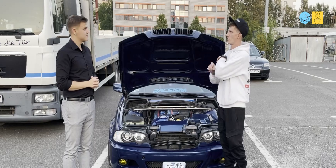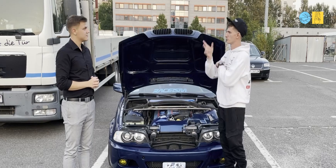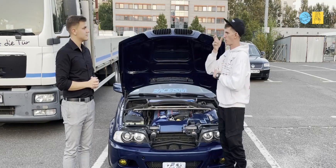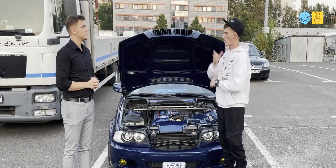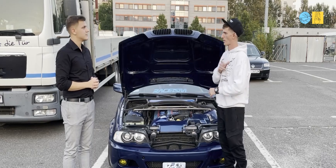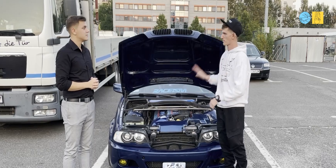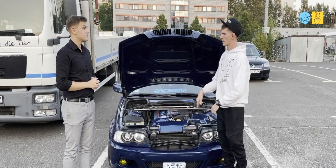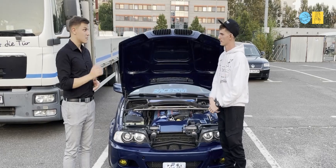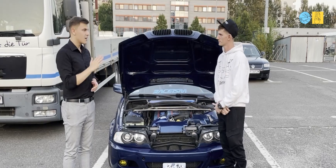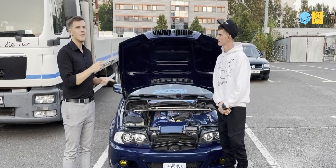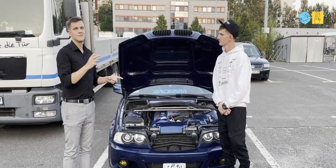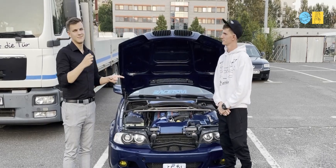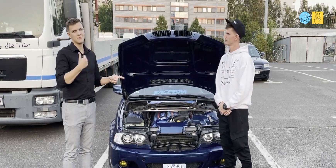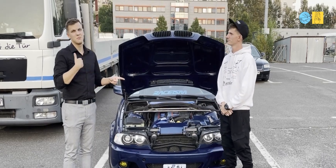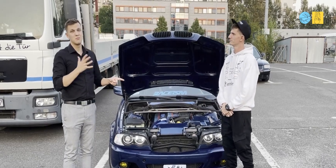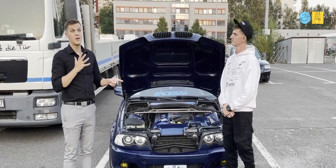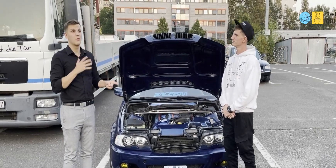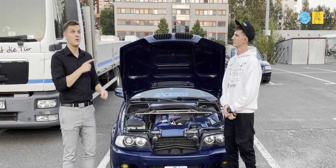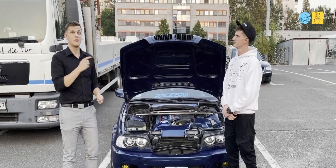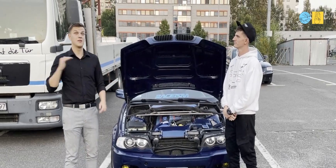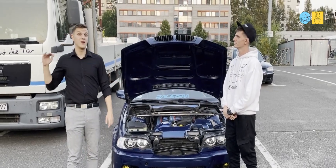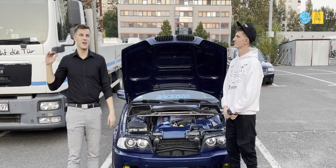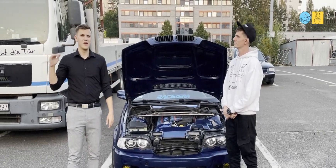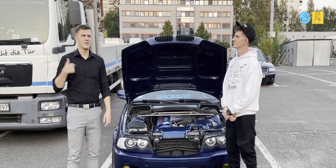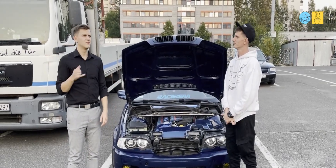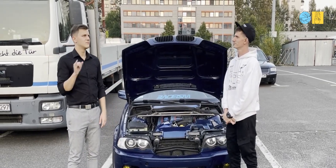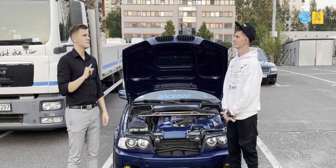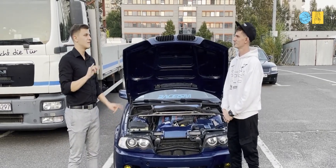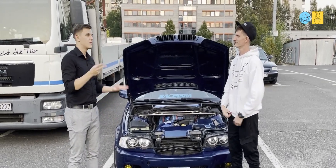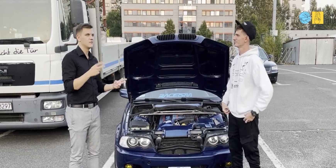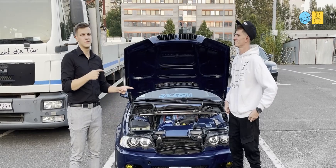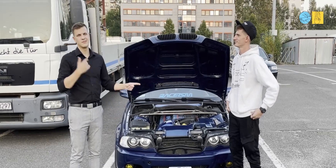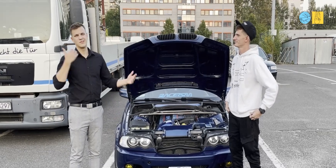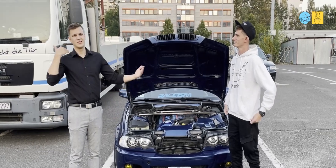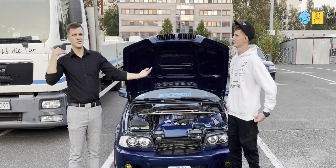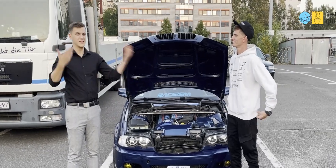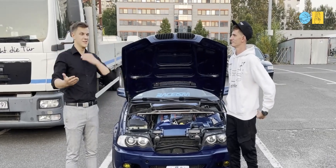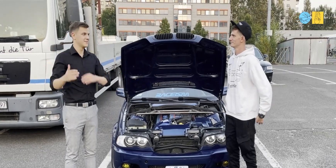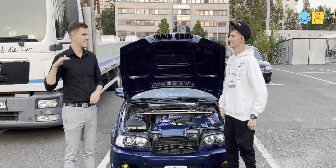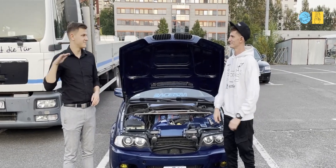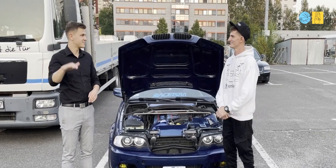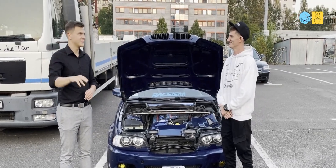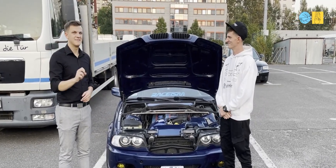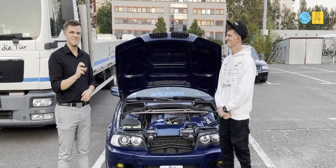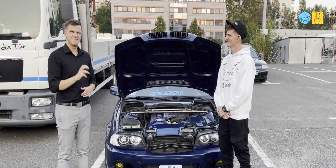only the exhaust is sports... [K] Oh yeah! As you pulled up, I was wondering where did you hear that from -